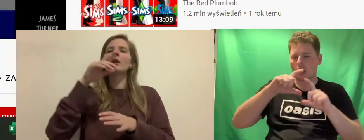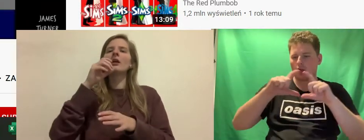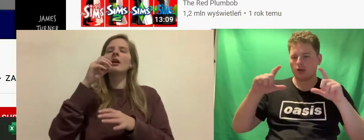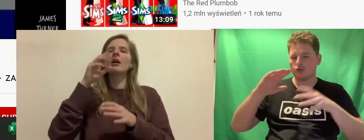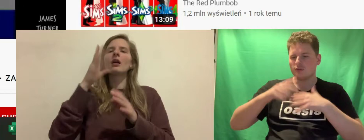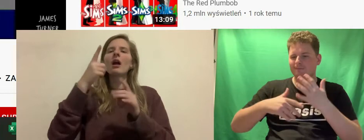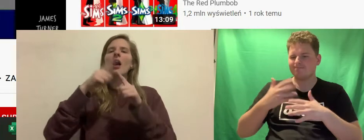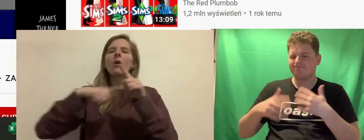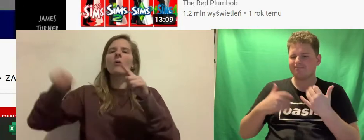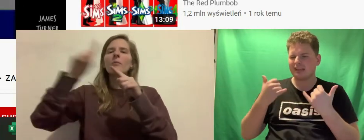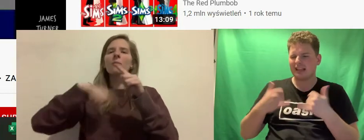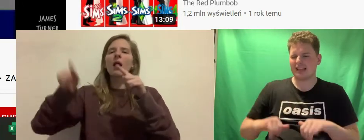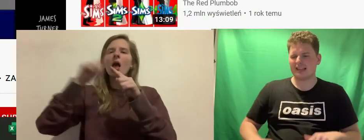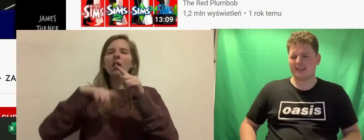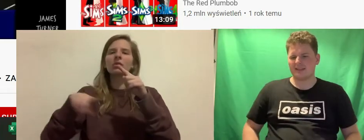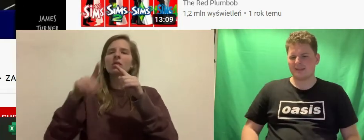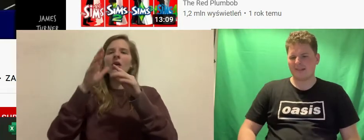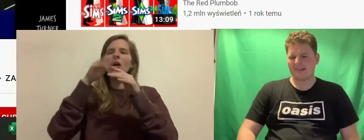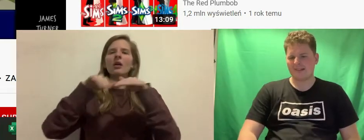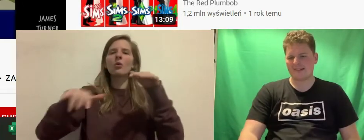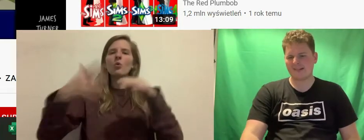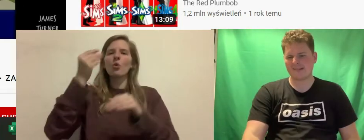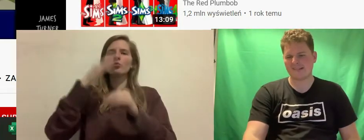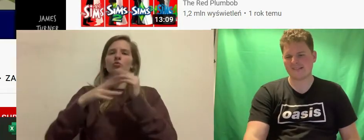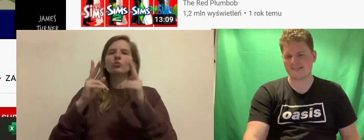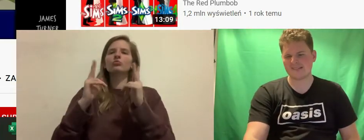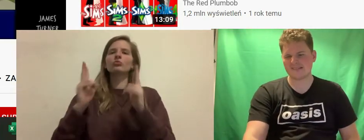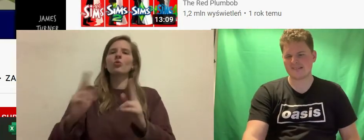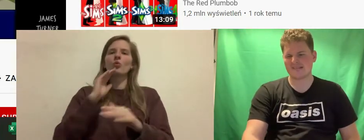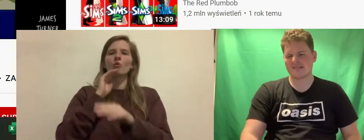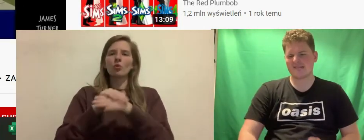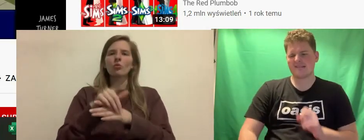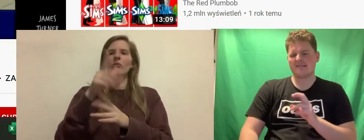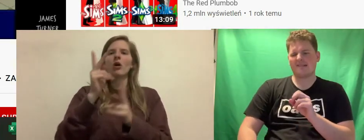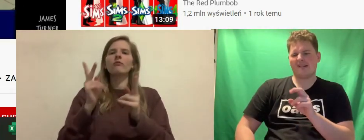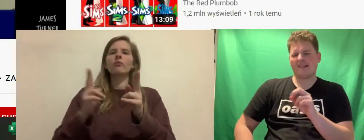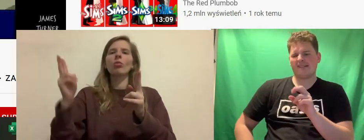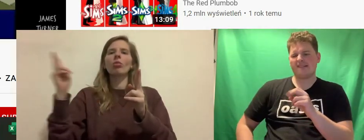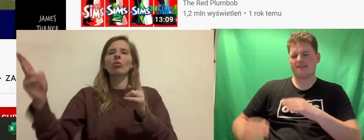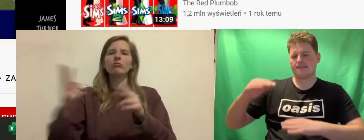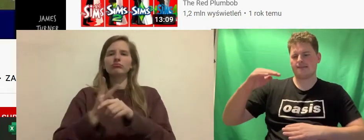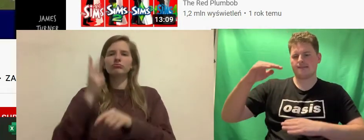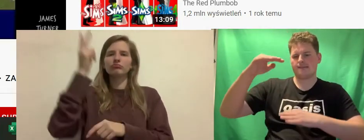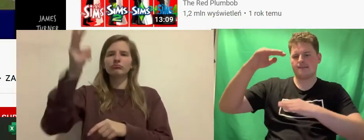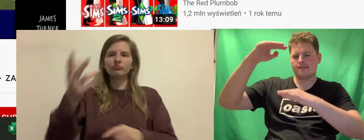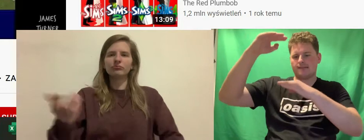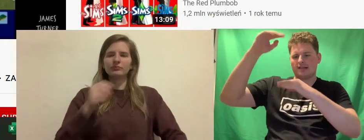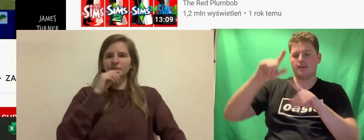A systems ; maybe a long time ago it was a bit weak technological K: no, because of the loops and conditional instructions in Java, they did not foresee that someone would be able to break over 23 generations